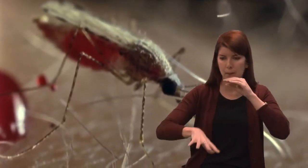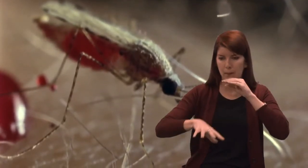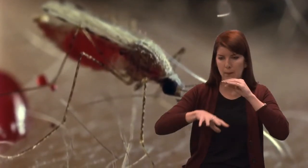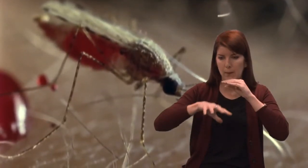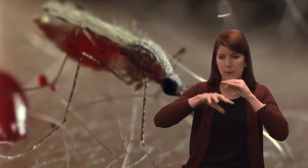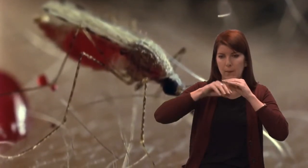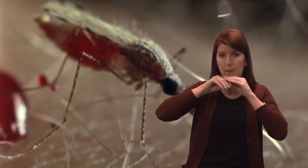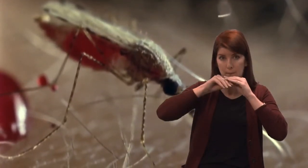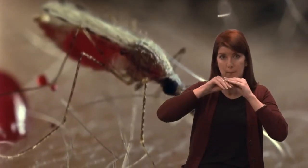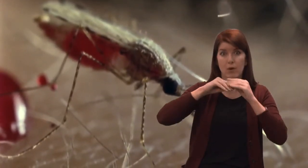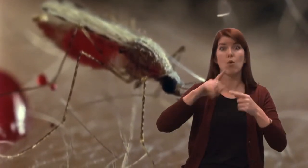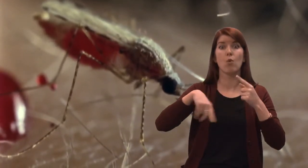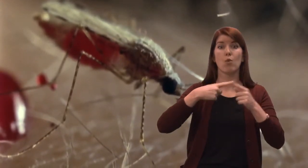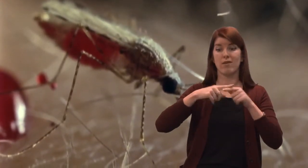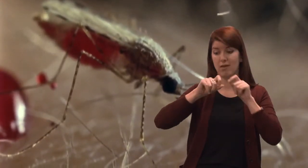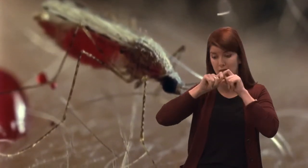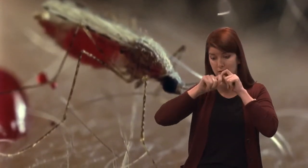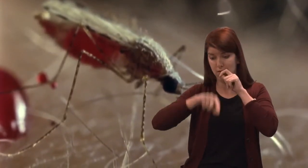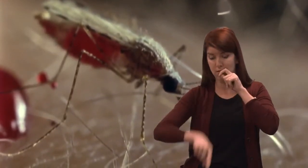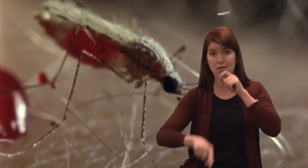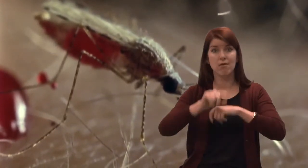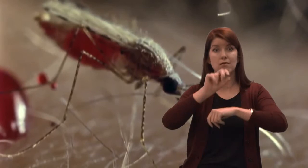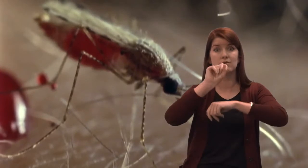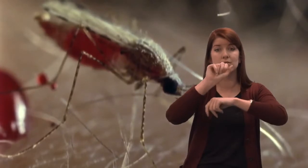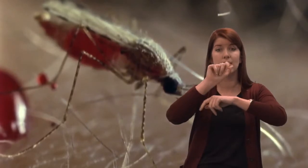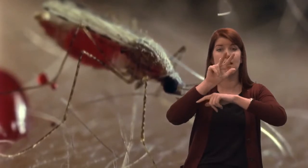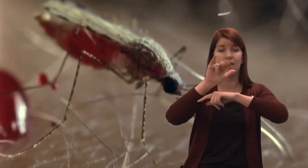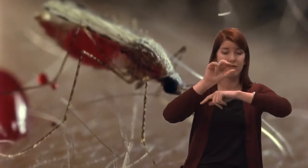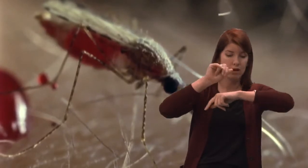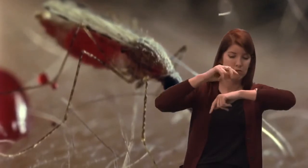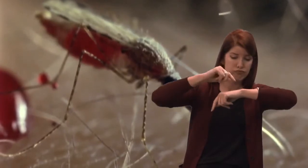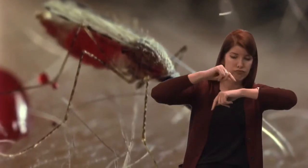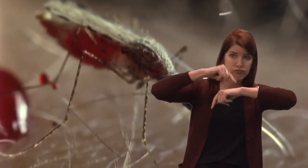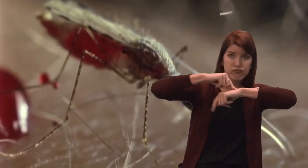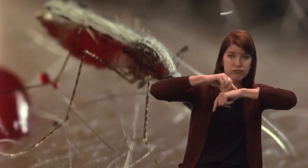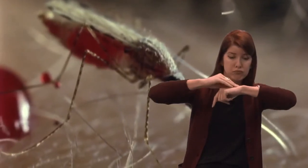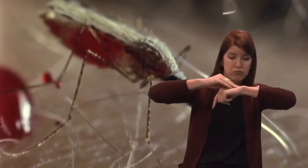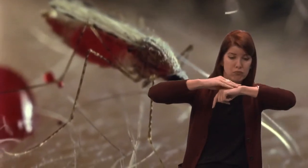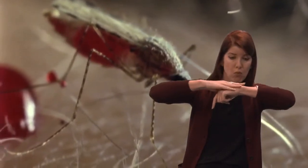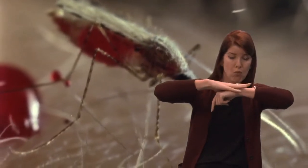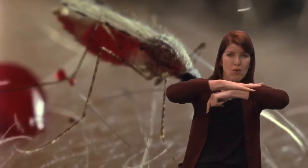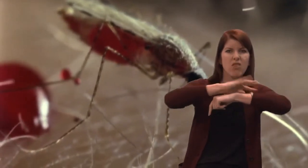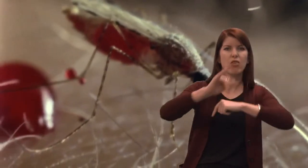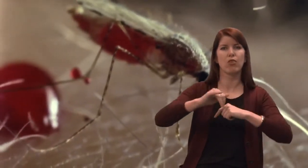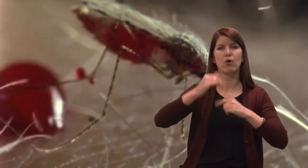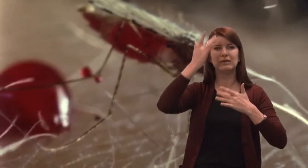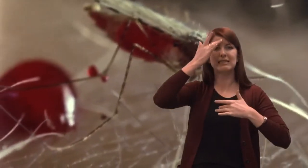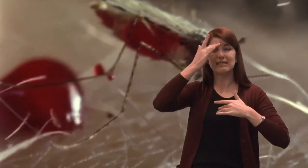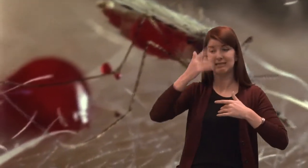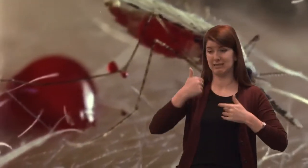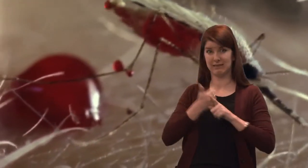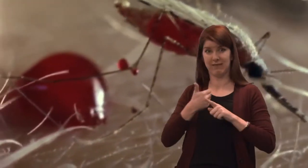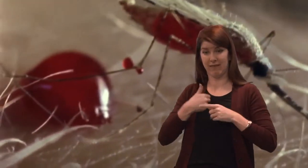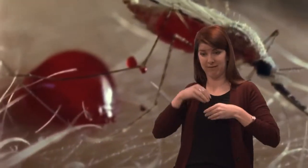that's when they transfer diseases, from their salivary glands into the blood, and then,